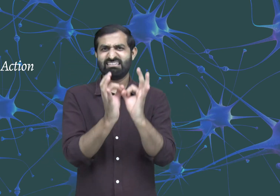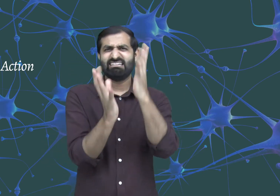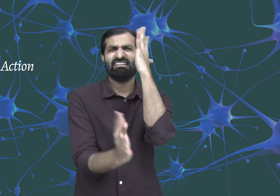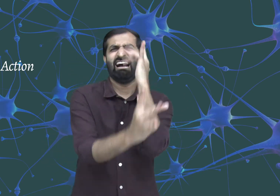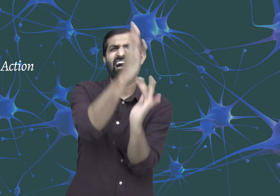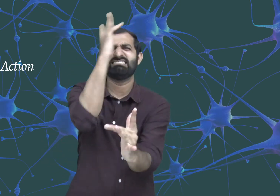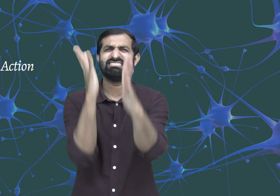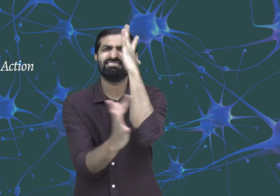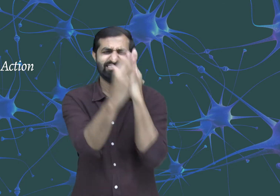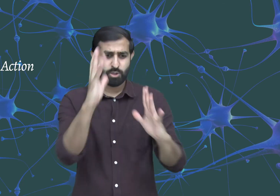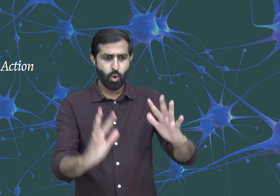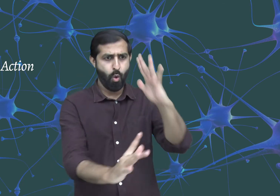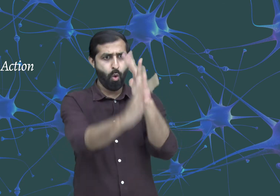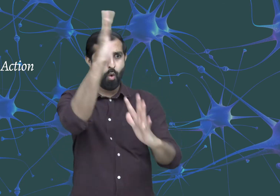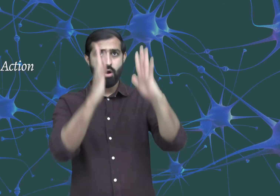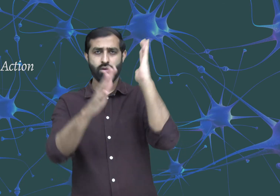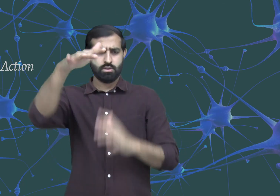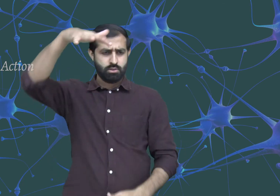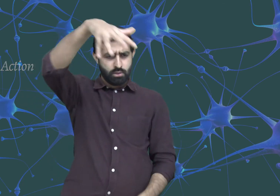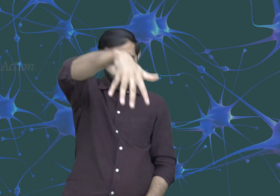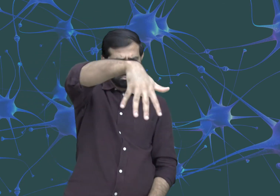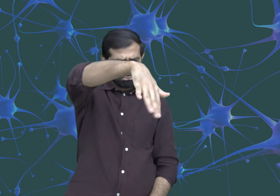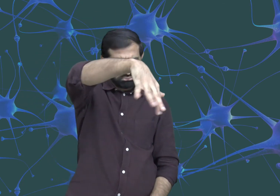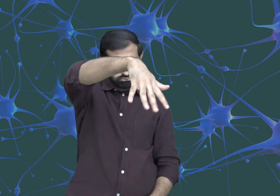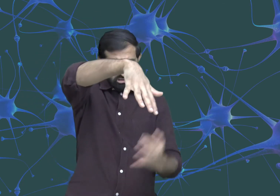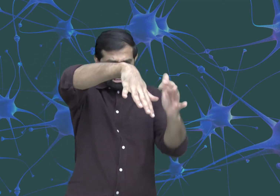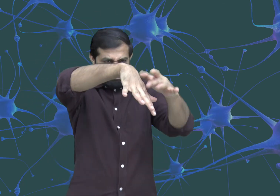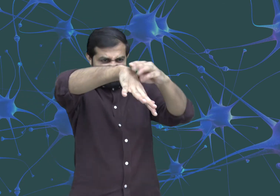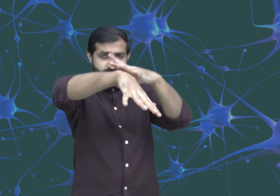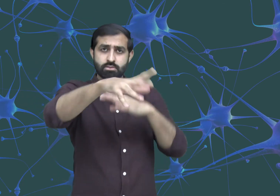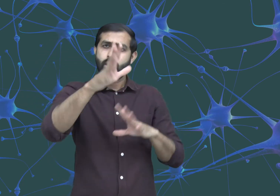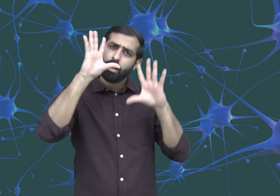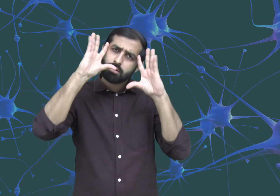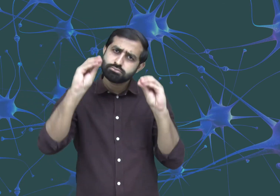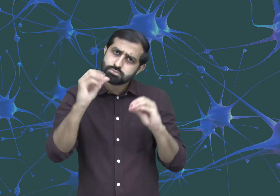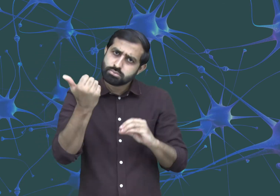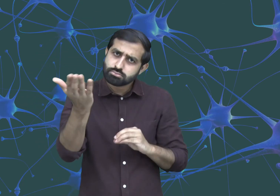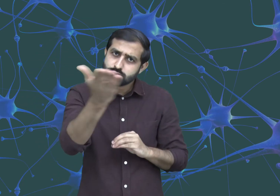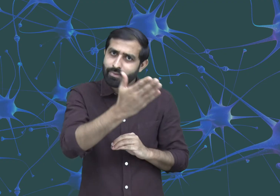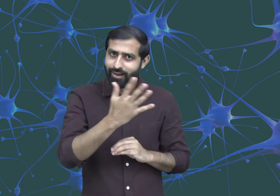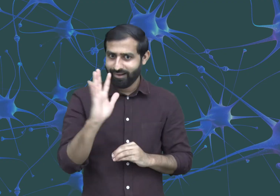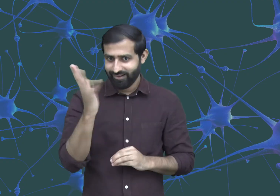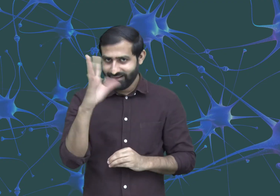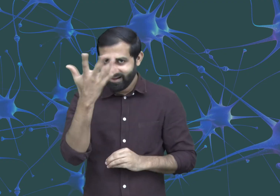What happens when we accidentally put our hand on a fire flame? Will we feel nothing?